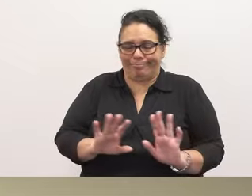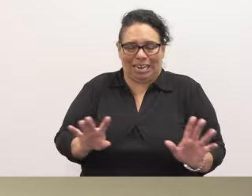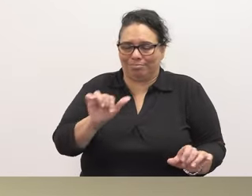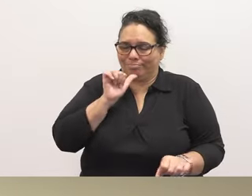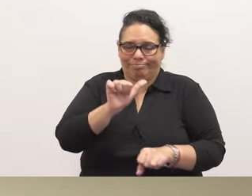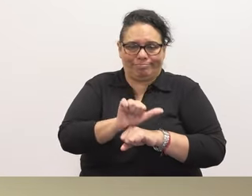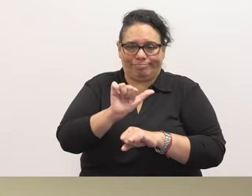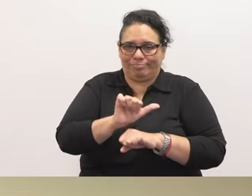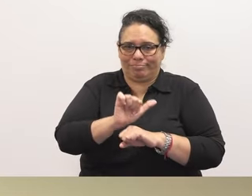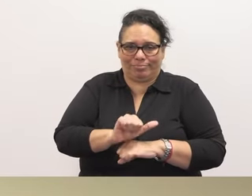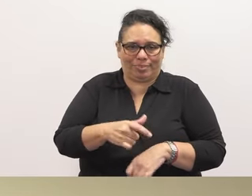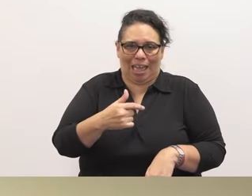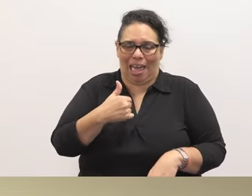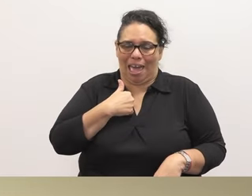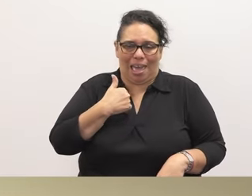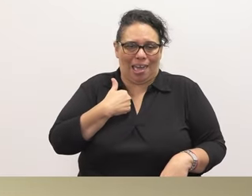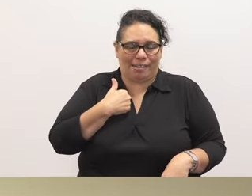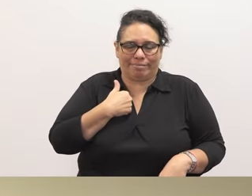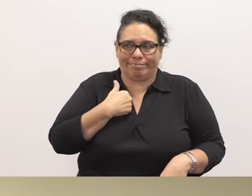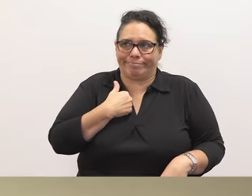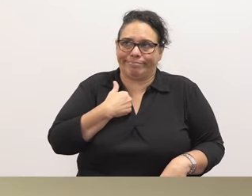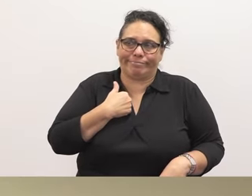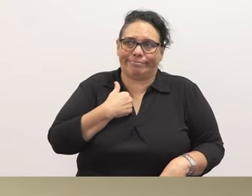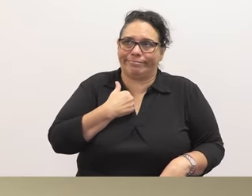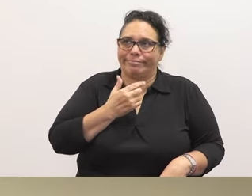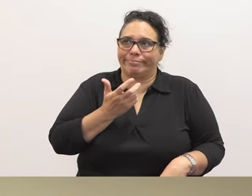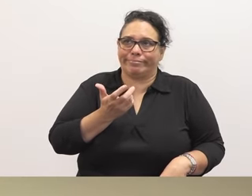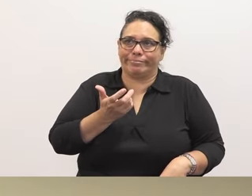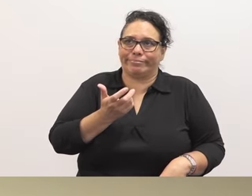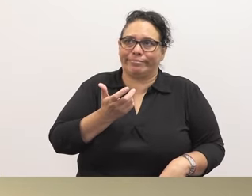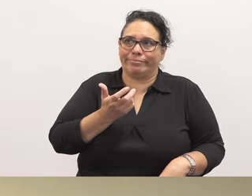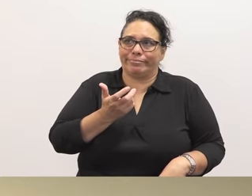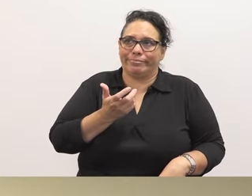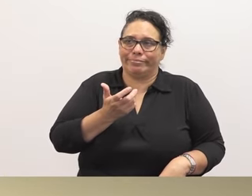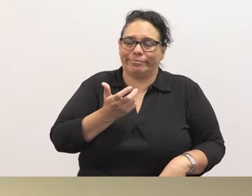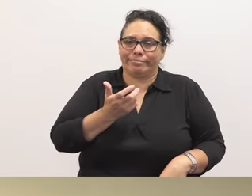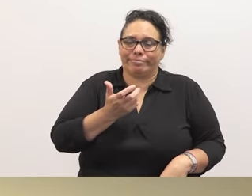I refer to it as if you watched movie Aladdin